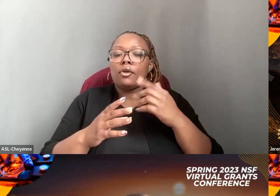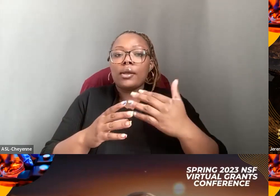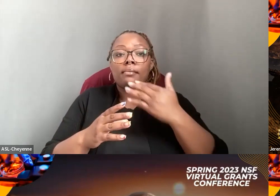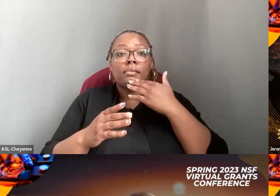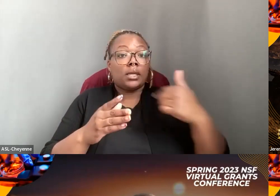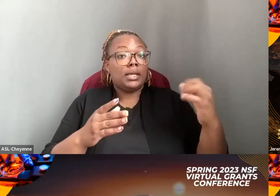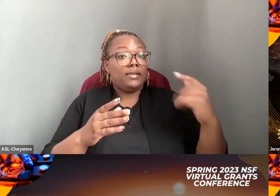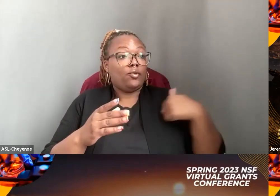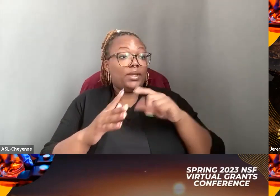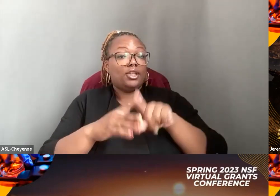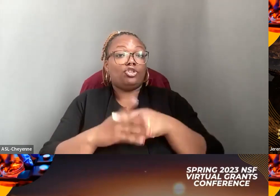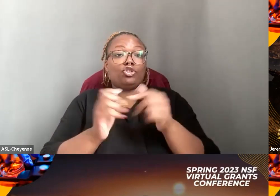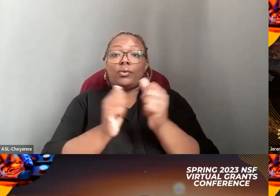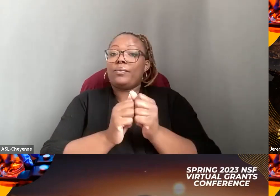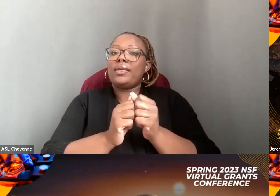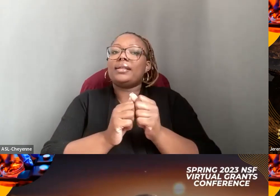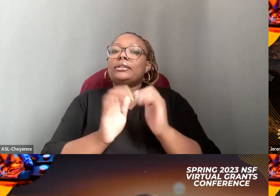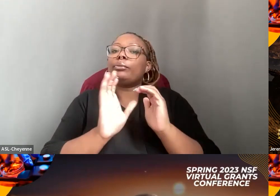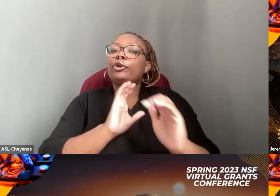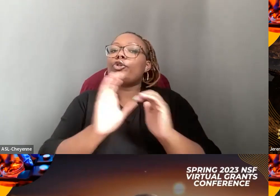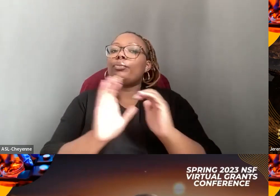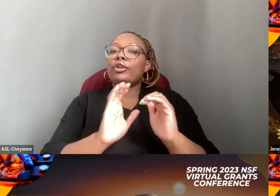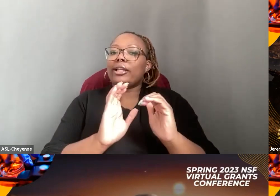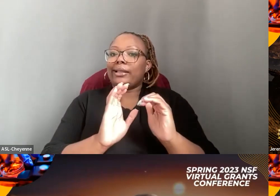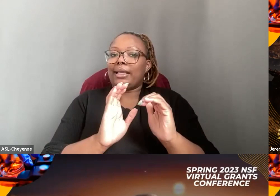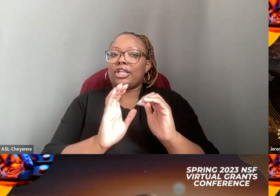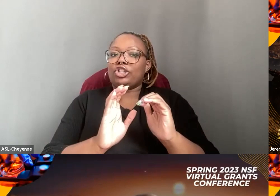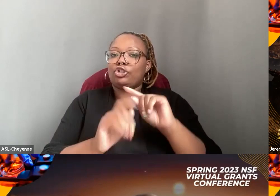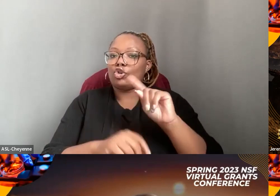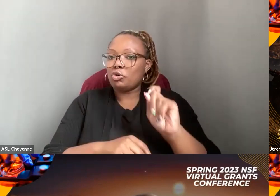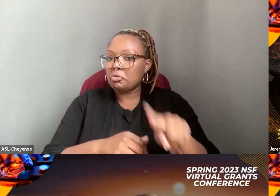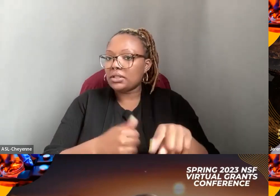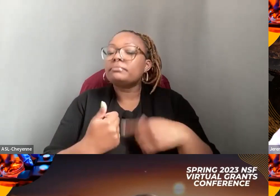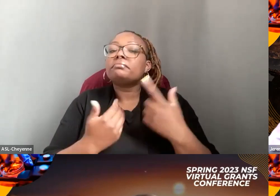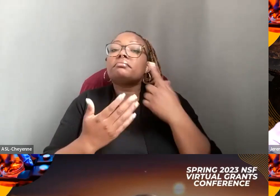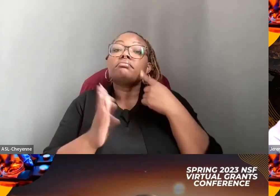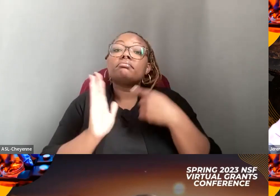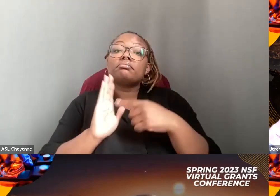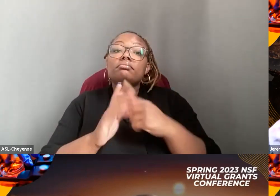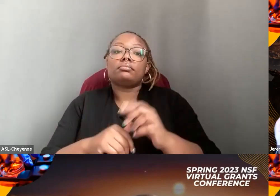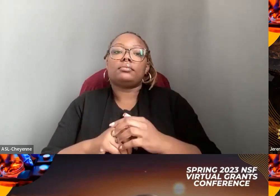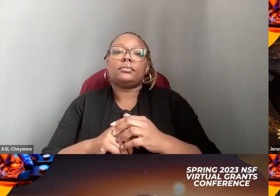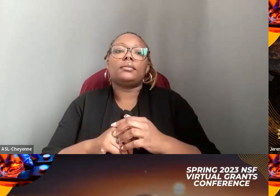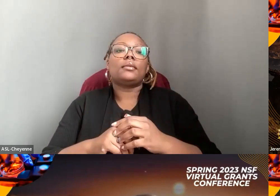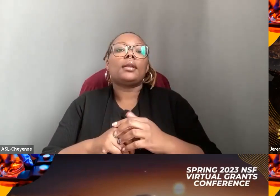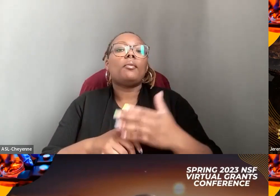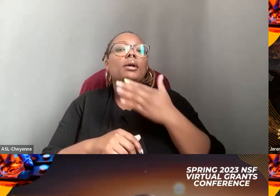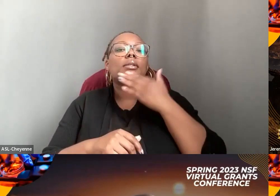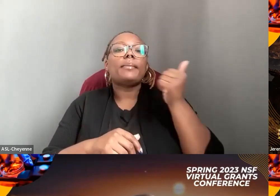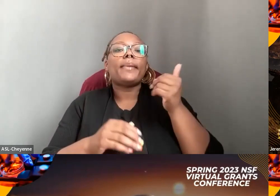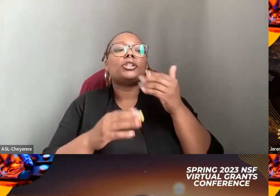with some communications kinds of questions; for example, you know, what's the best way to speak